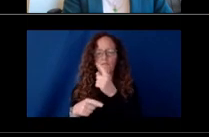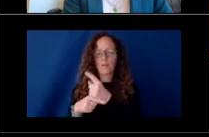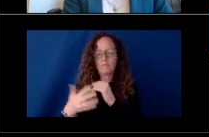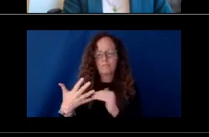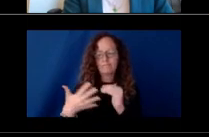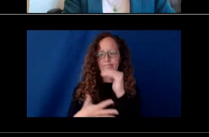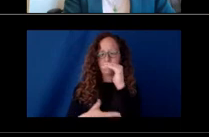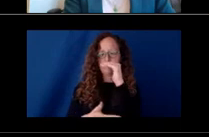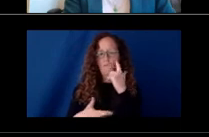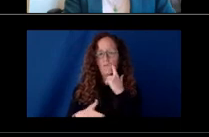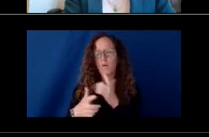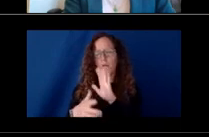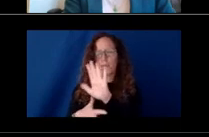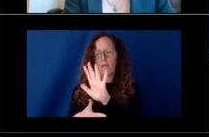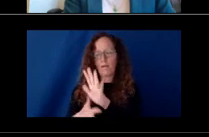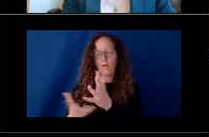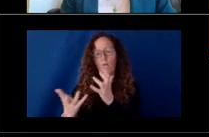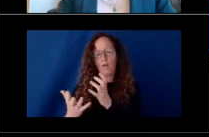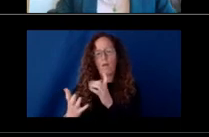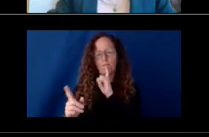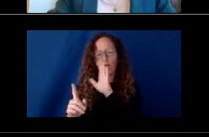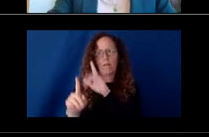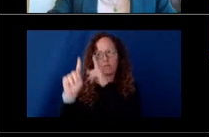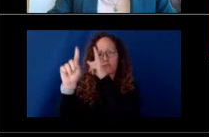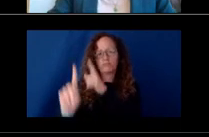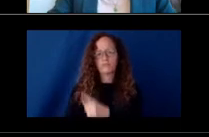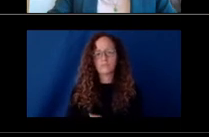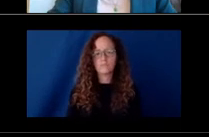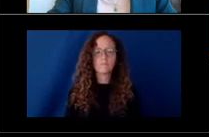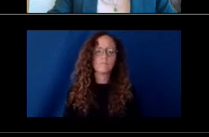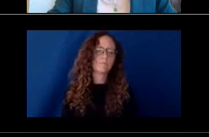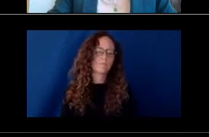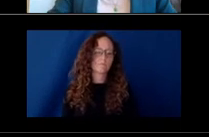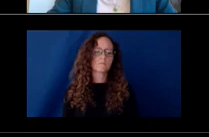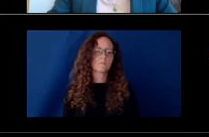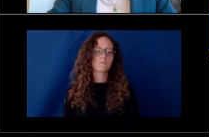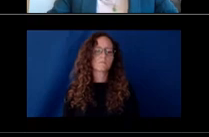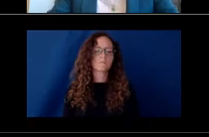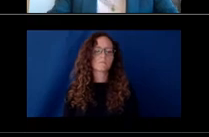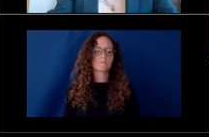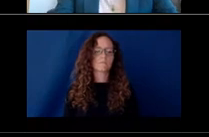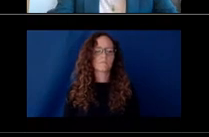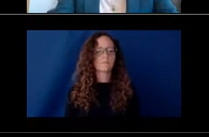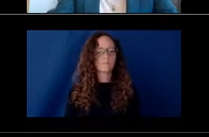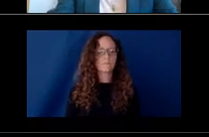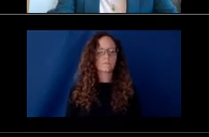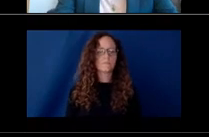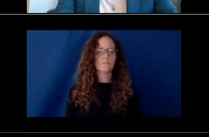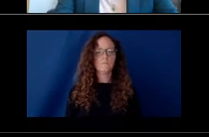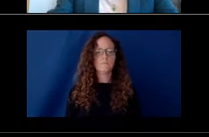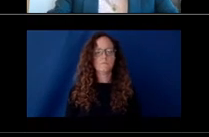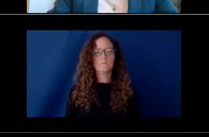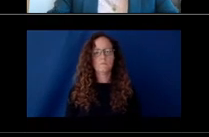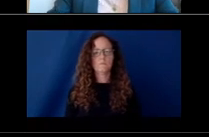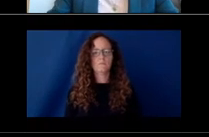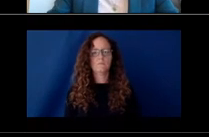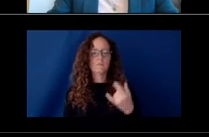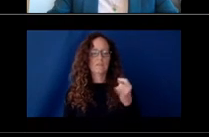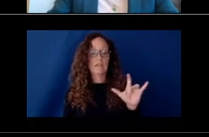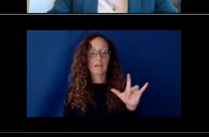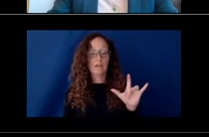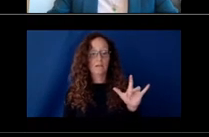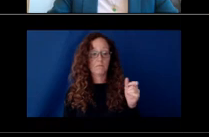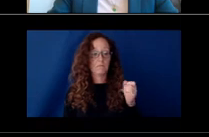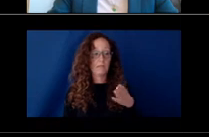for what they want to eventually accomplish. Are there any plans to offer automatic daily